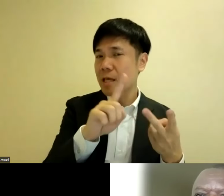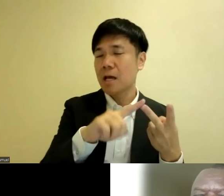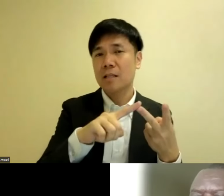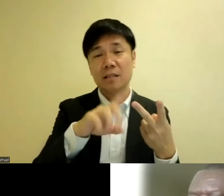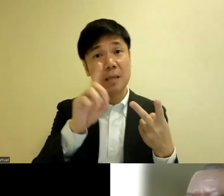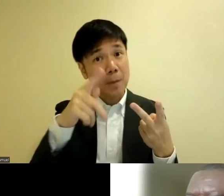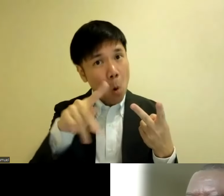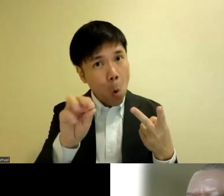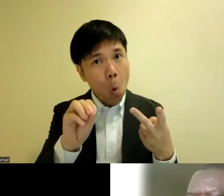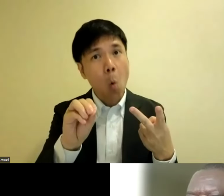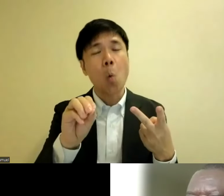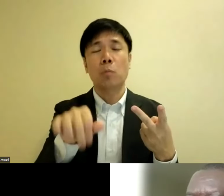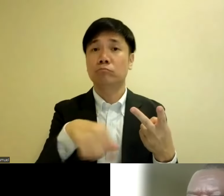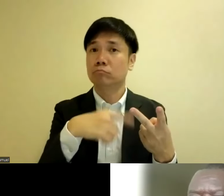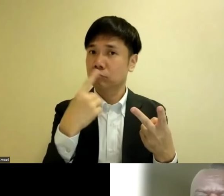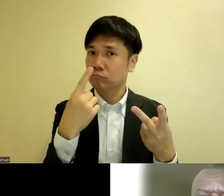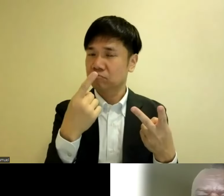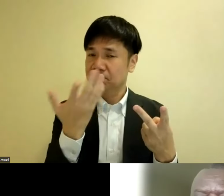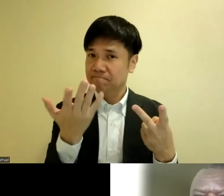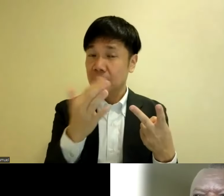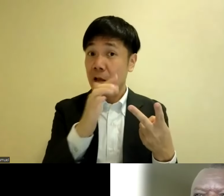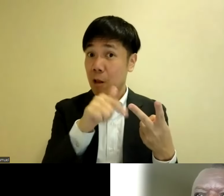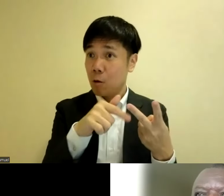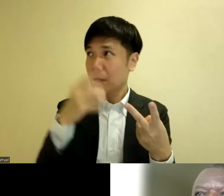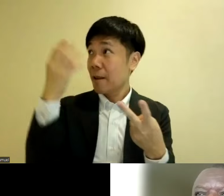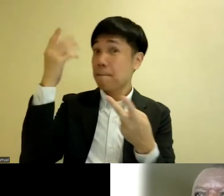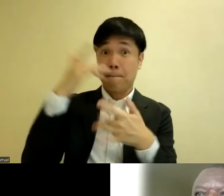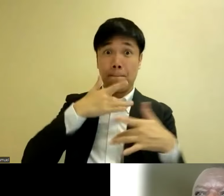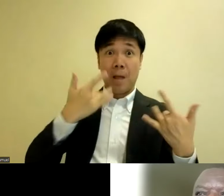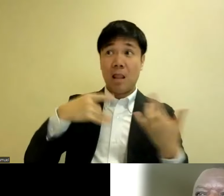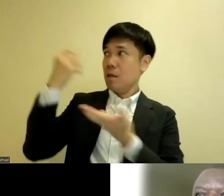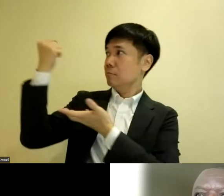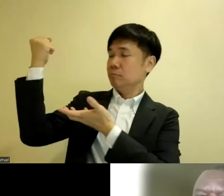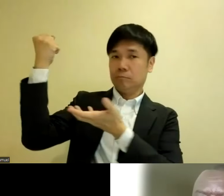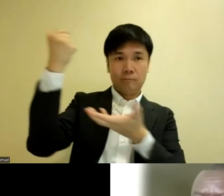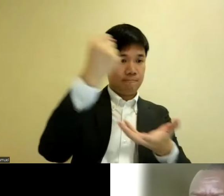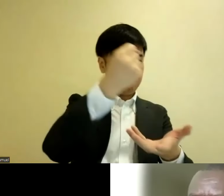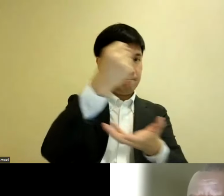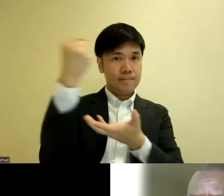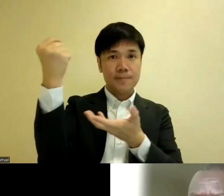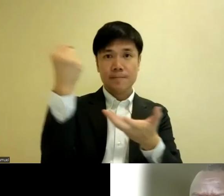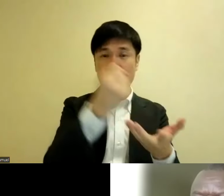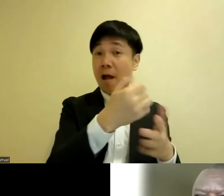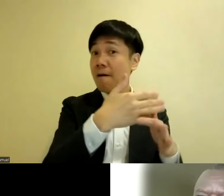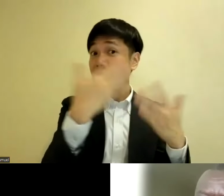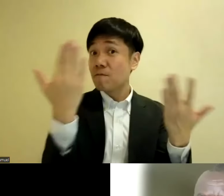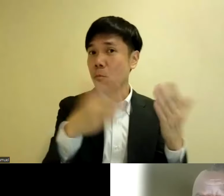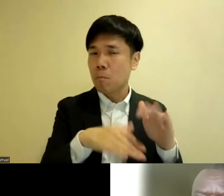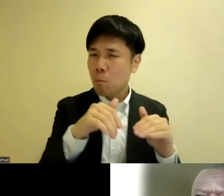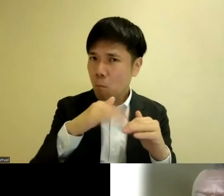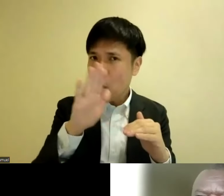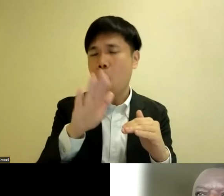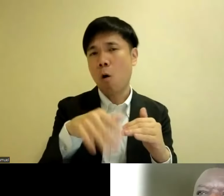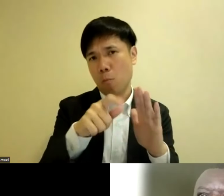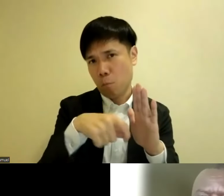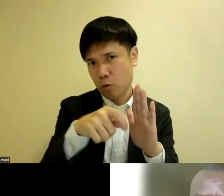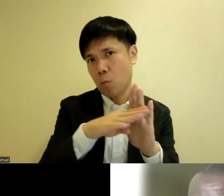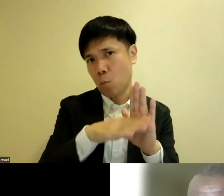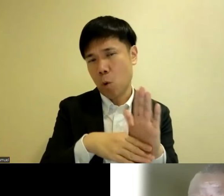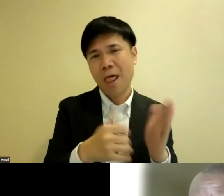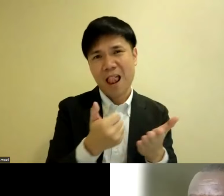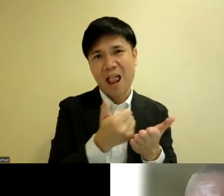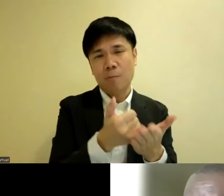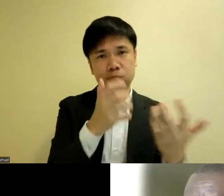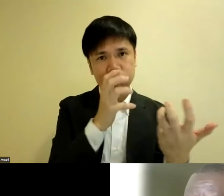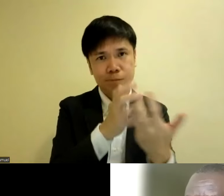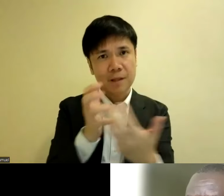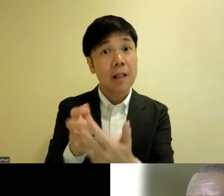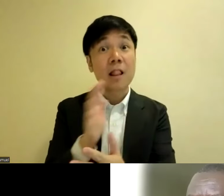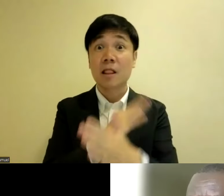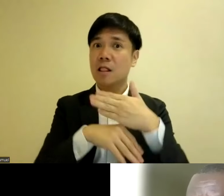and new funding to reach out to our disability colleagues, which is Refugees with Disabilities.